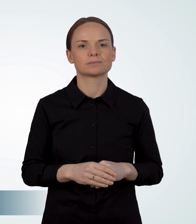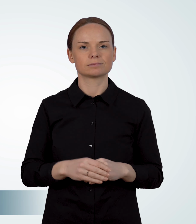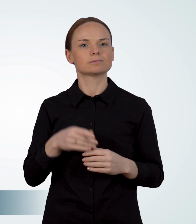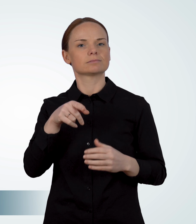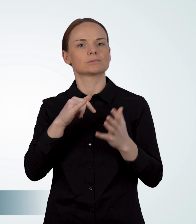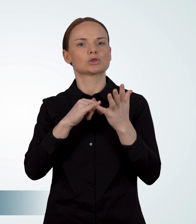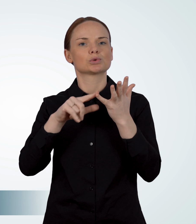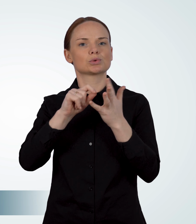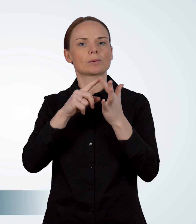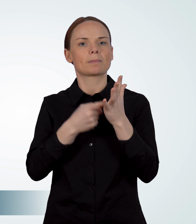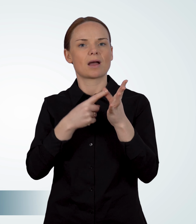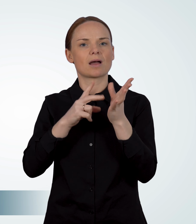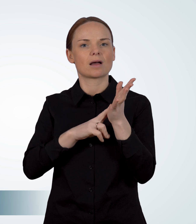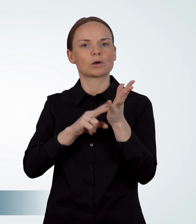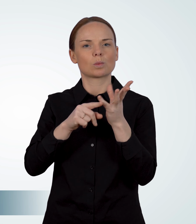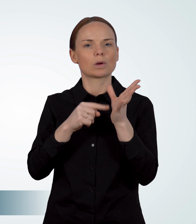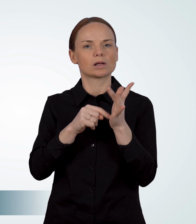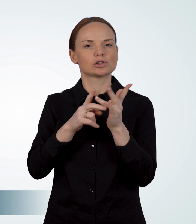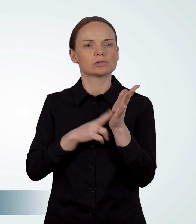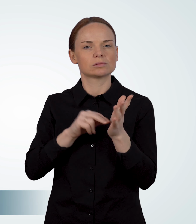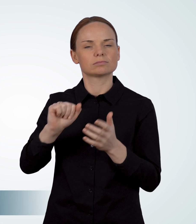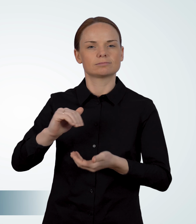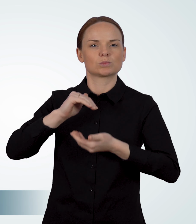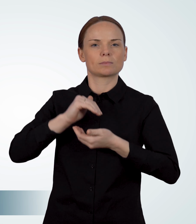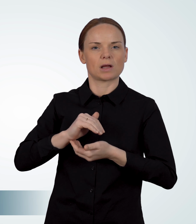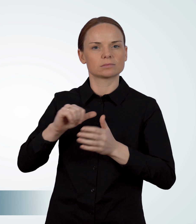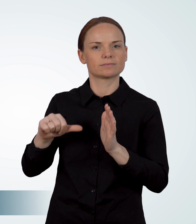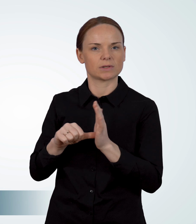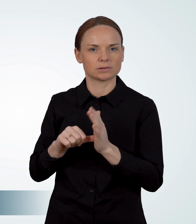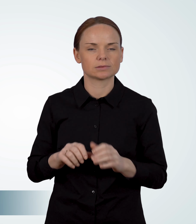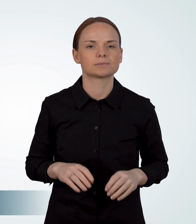• superannuation funds